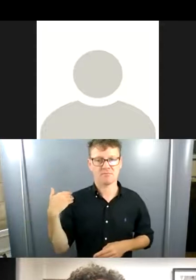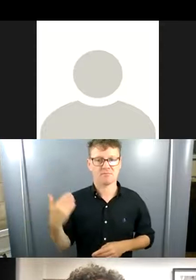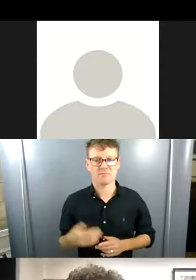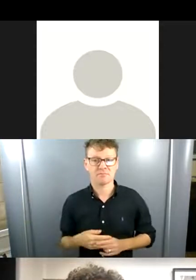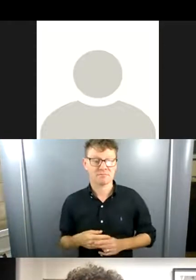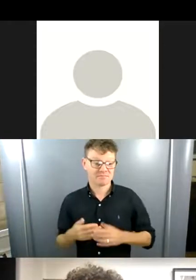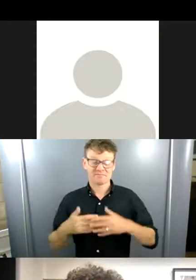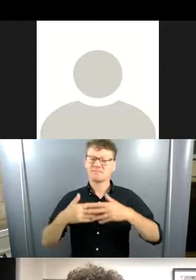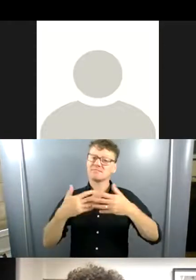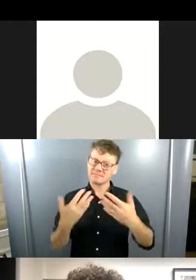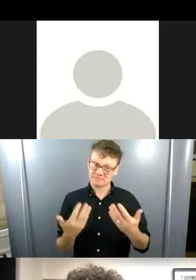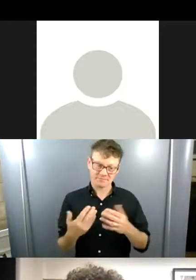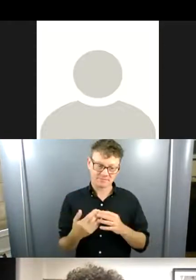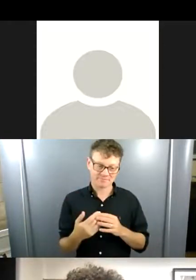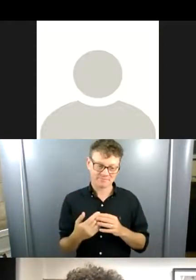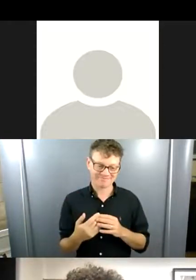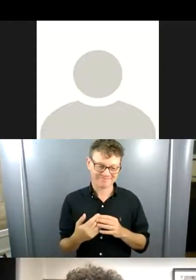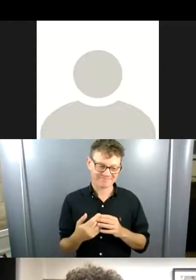and I’m also starting to work on language contact and change